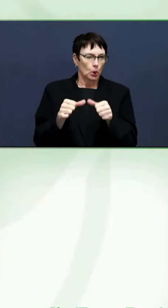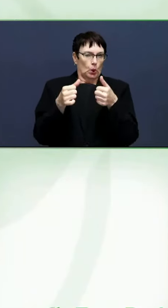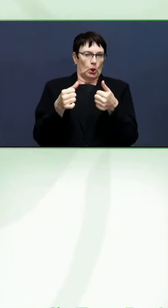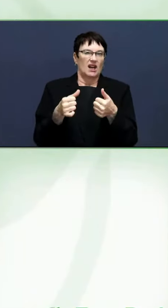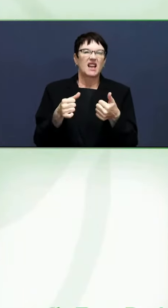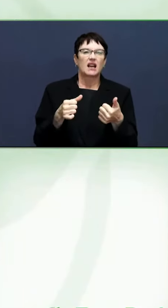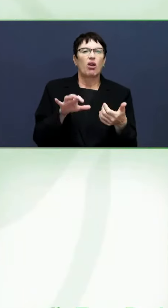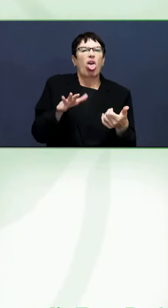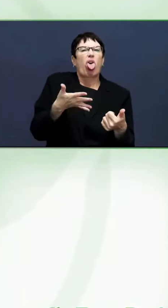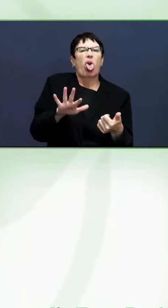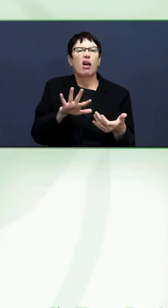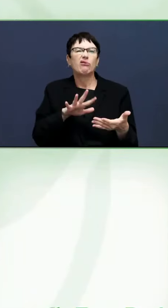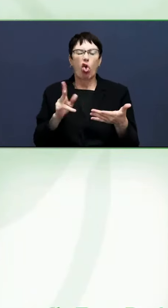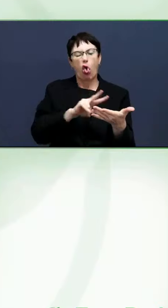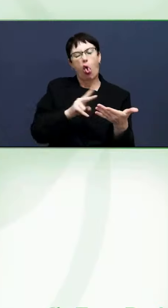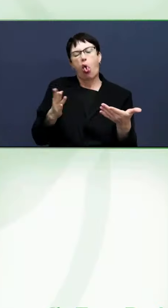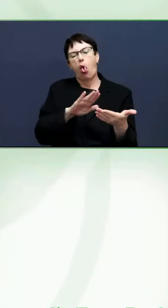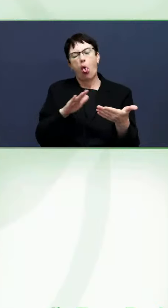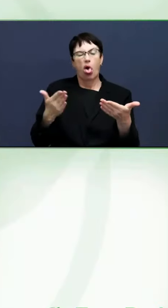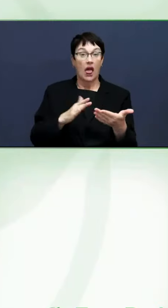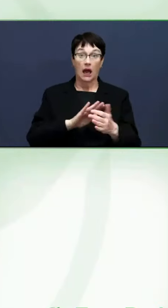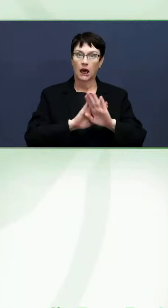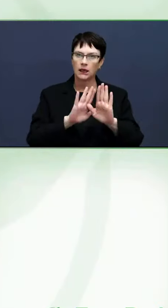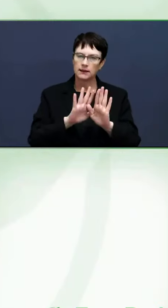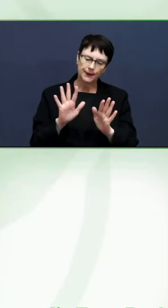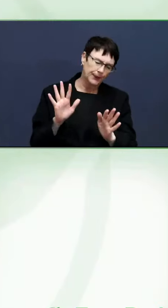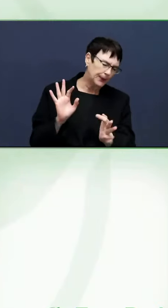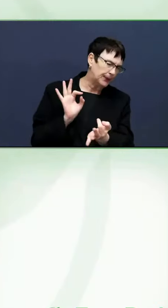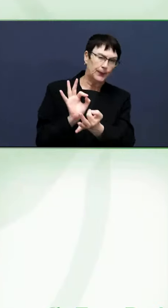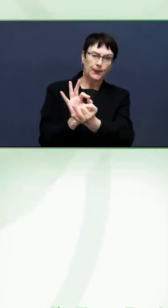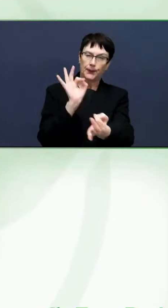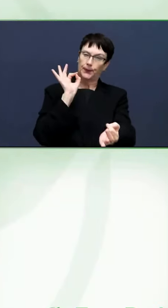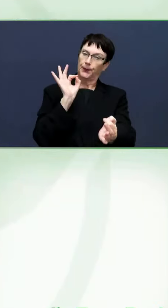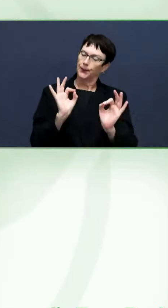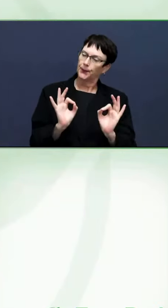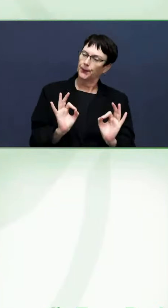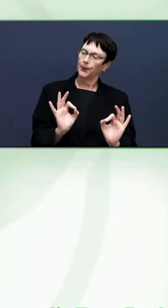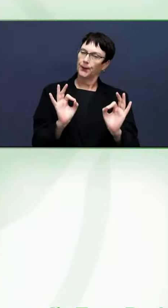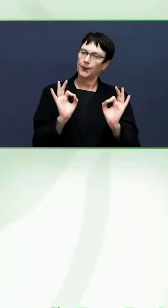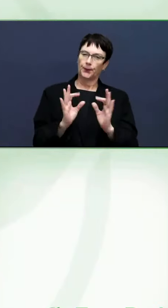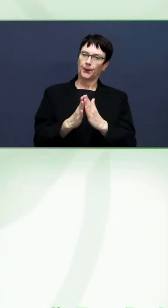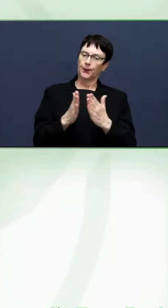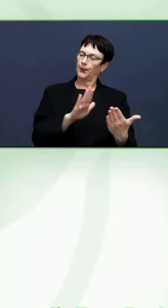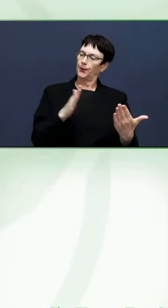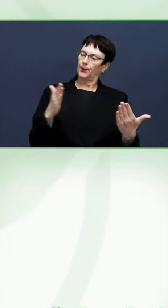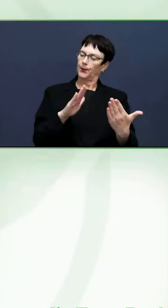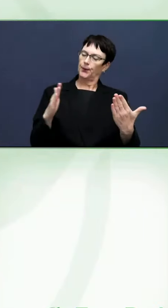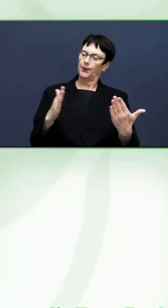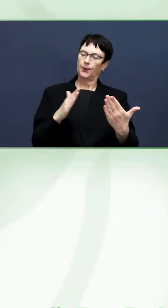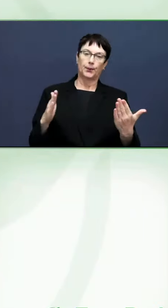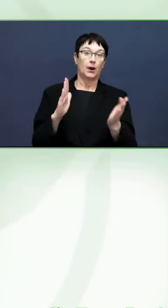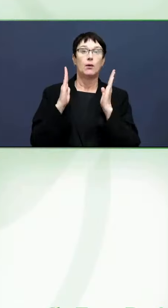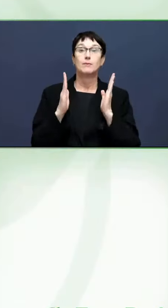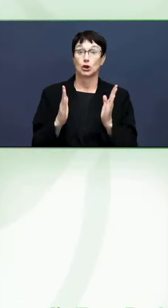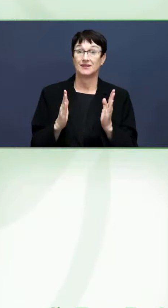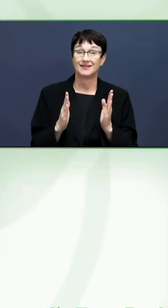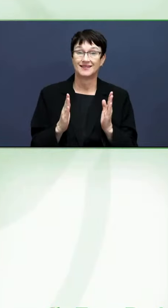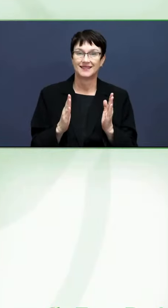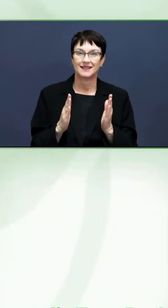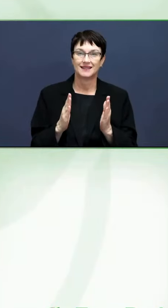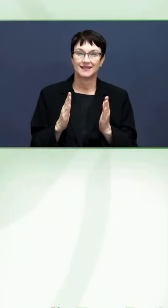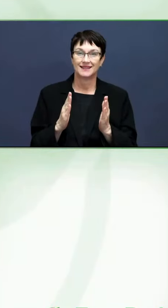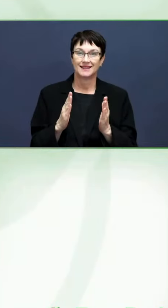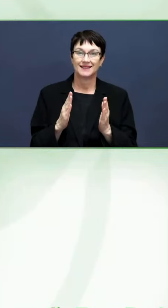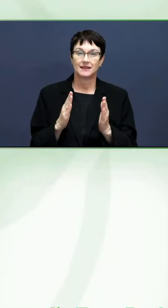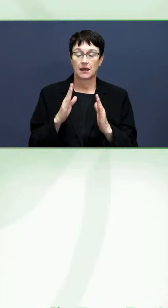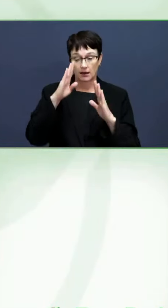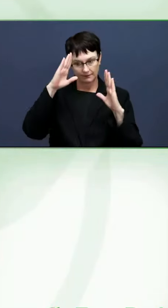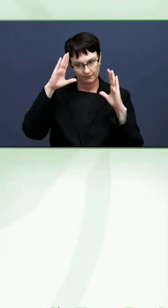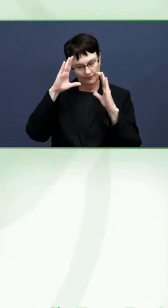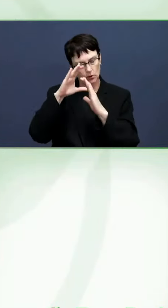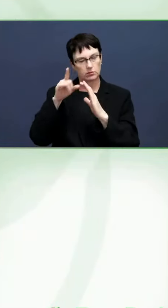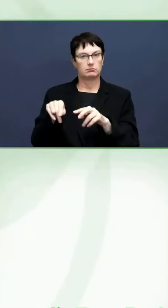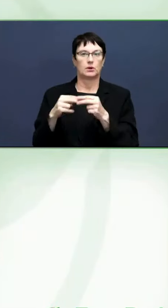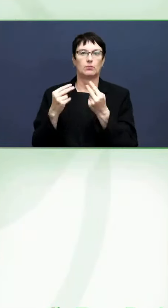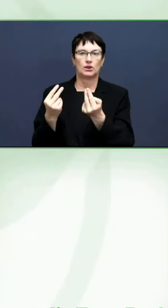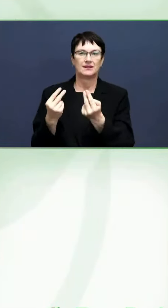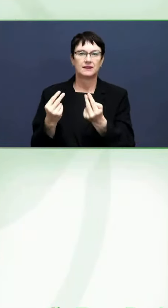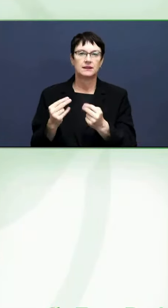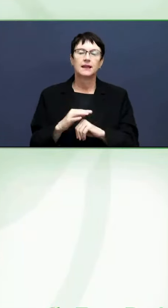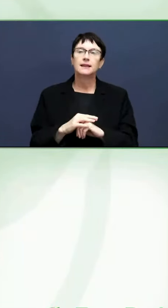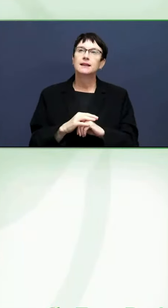We still have a long way to go, but we are committed to breaking the cycle if you want